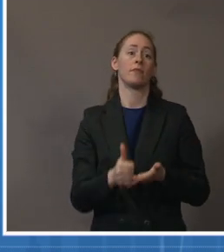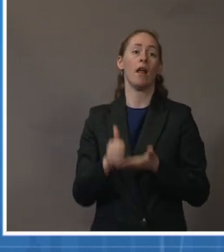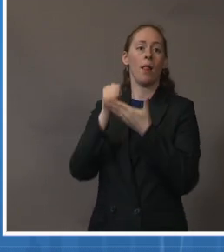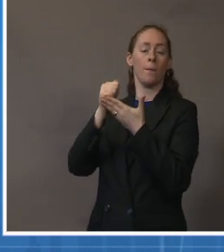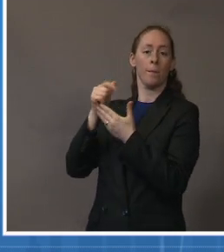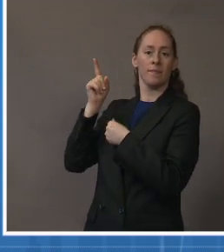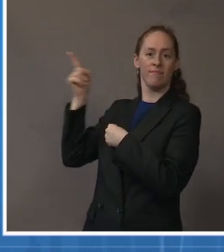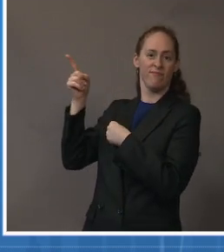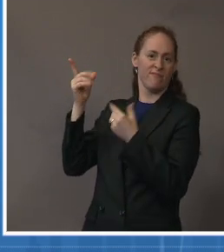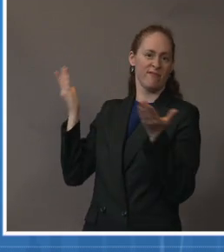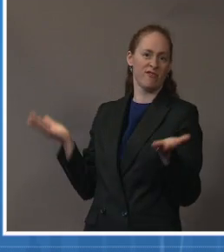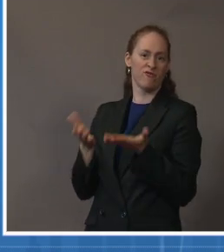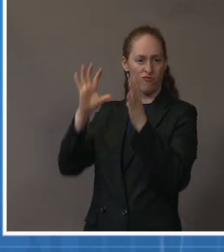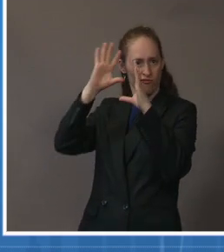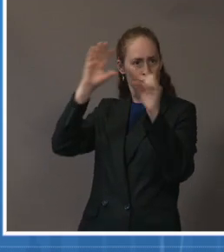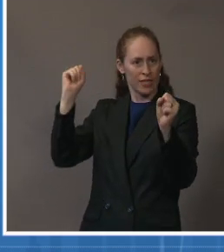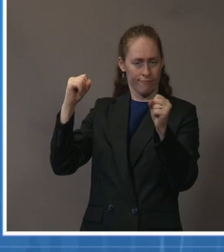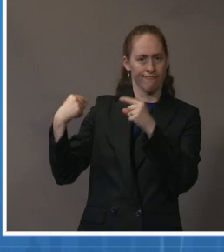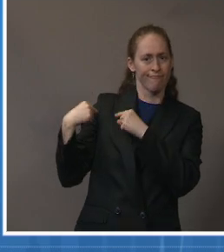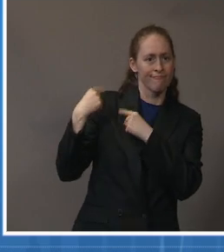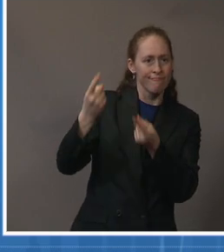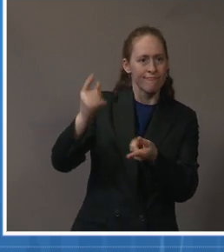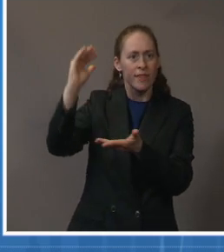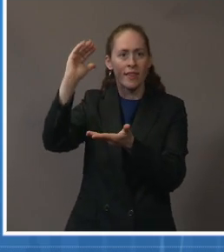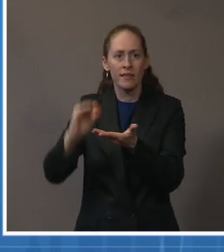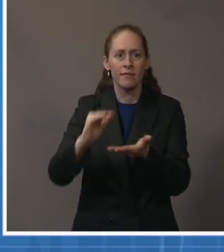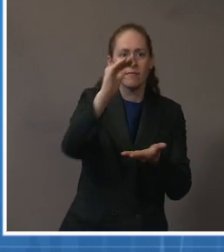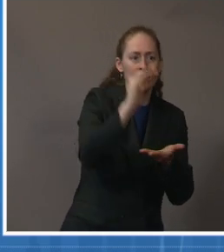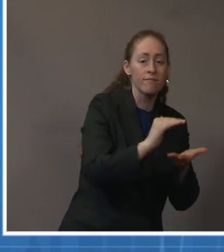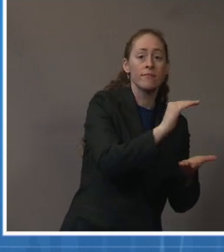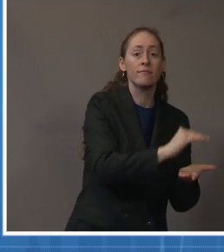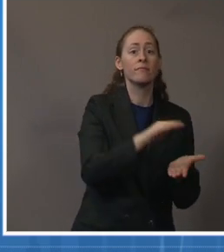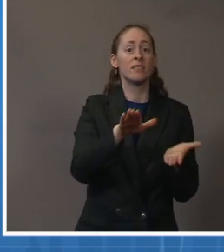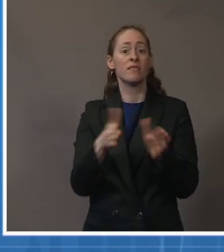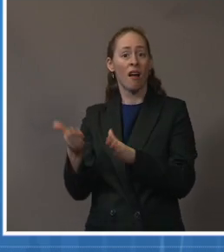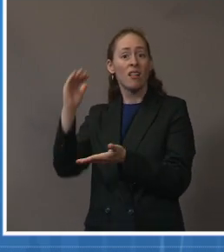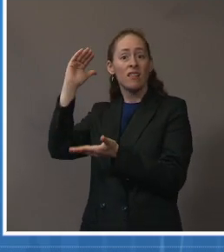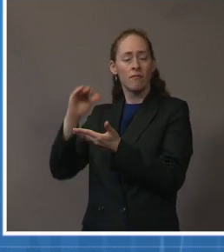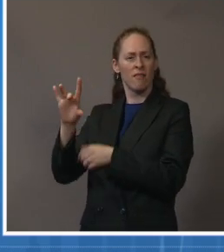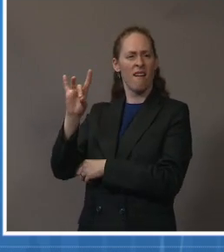and deaths are down over 85 percent. Our successful vaccination program